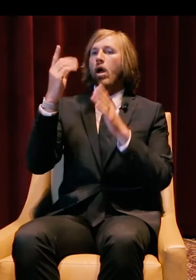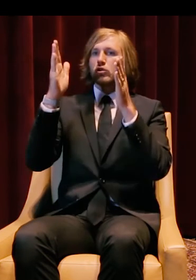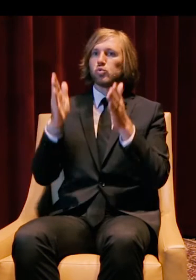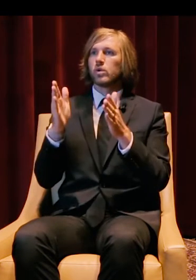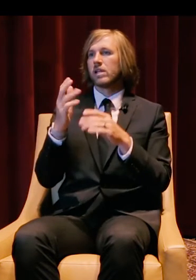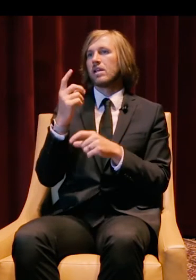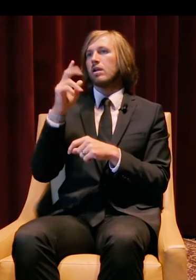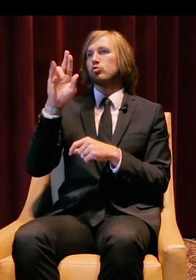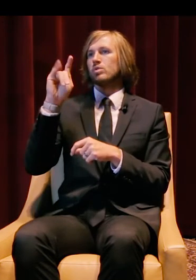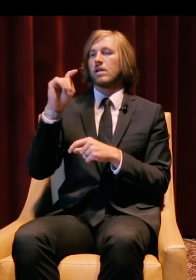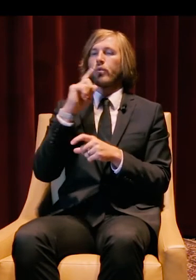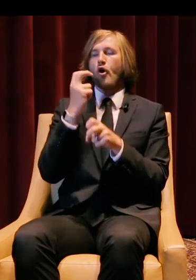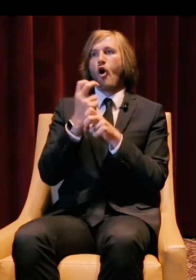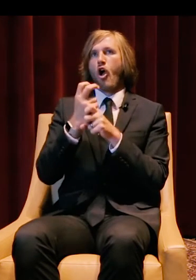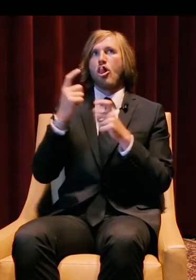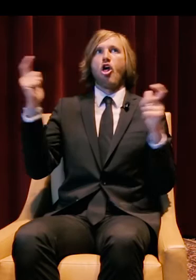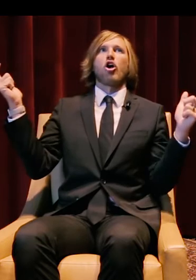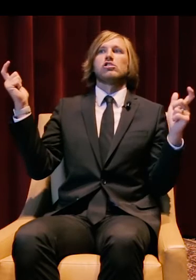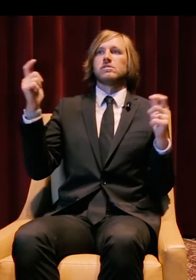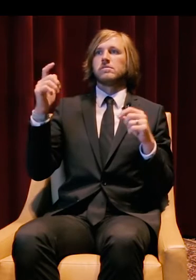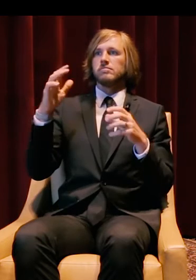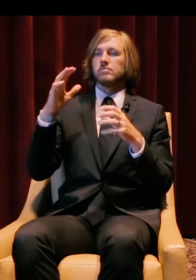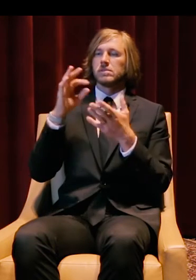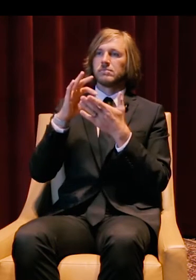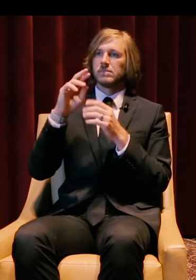It's harder to get the larger nets on them